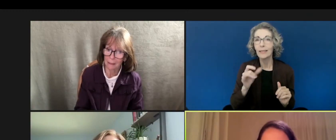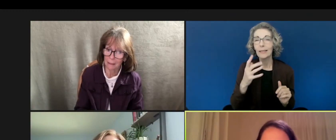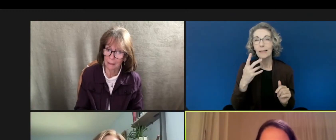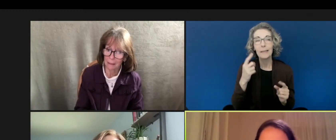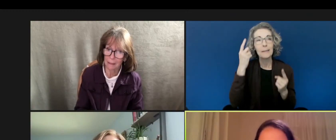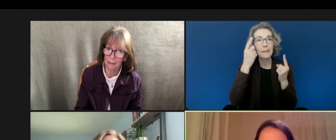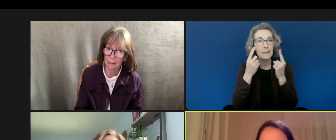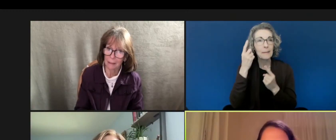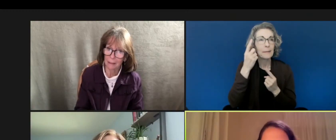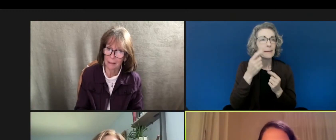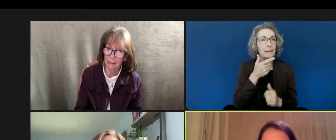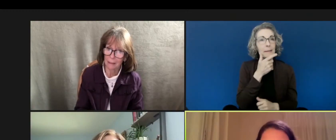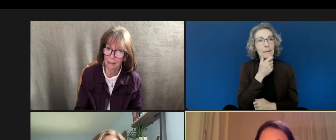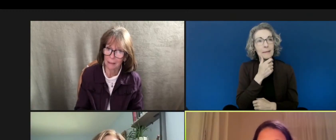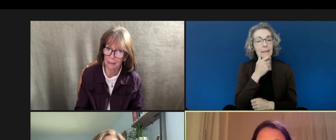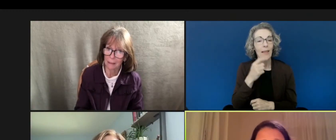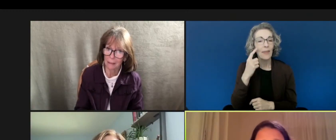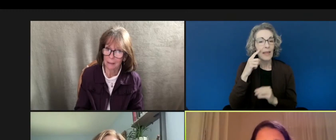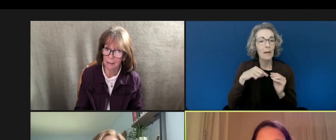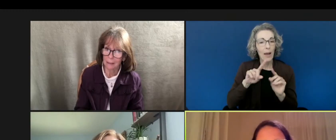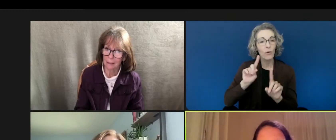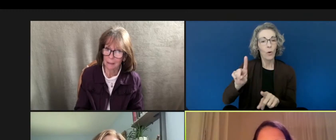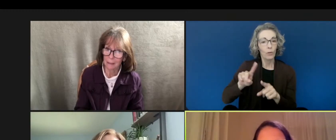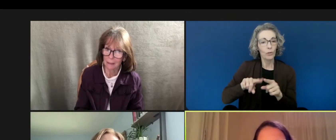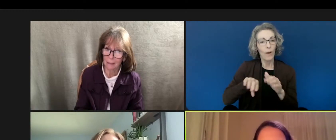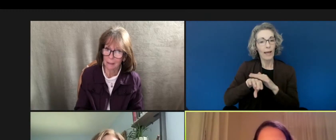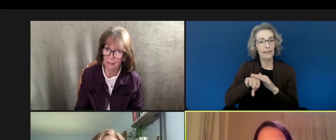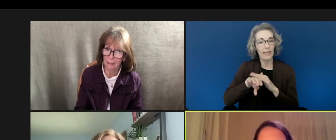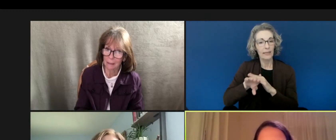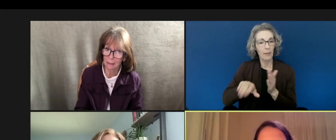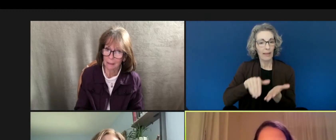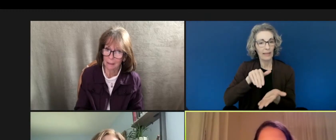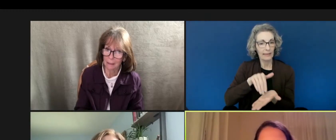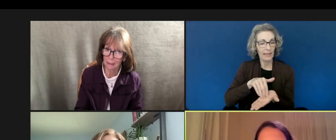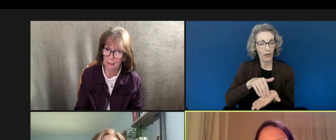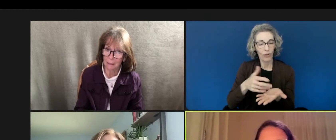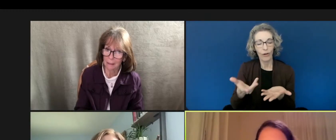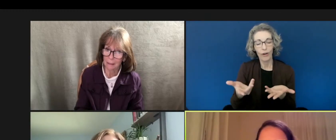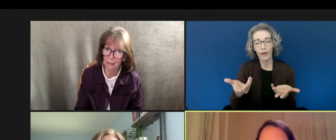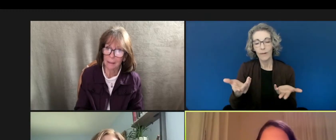this idea of going to the Accessibility Center.